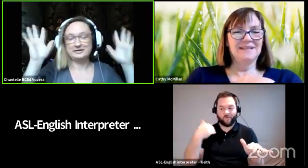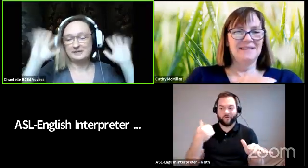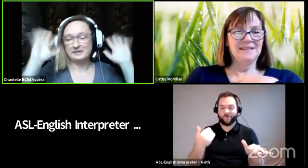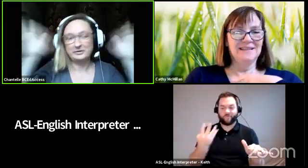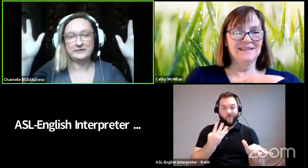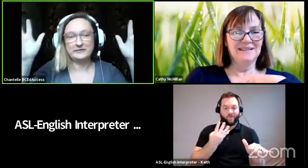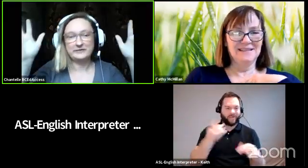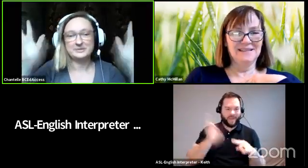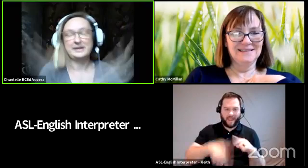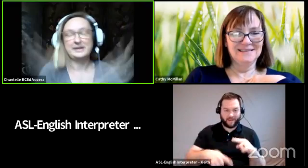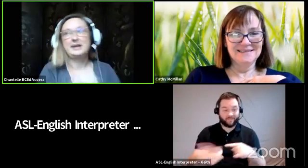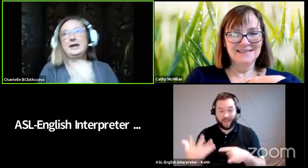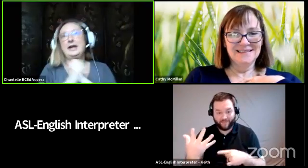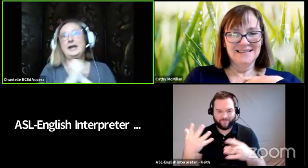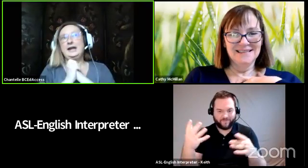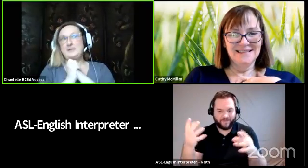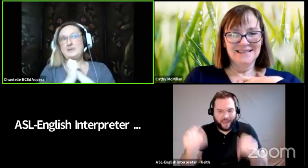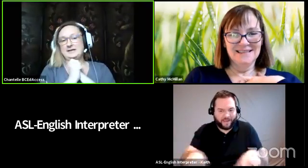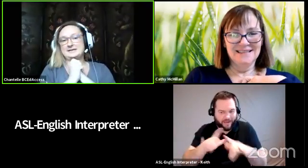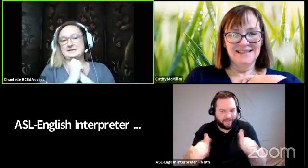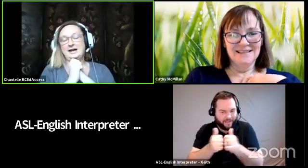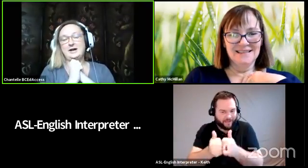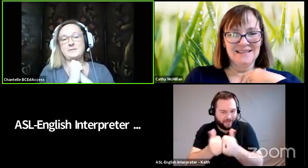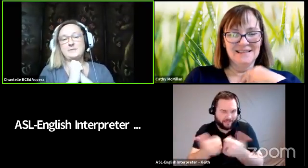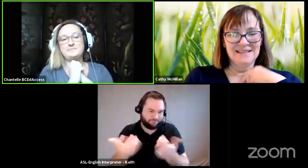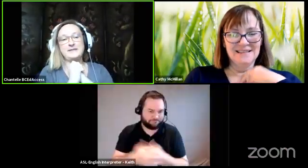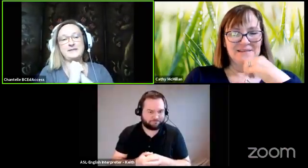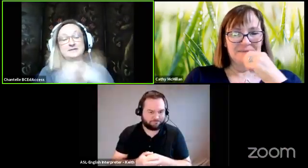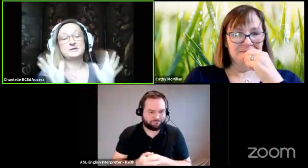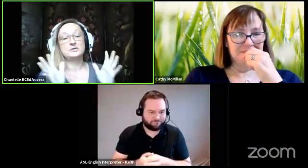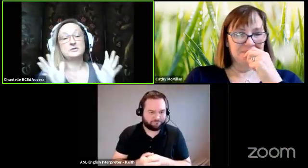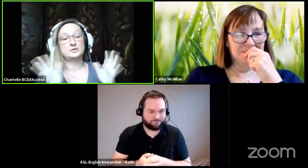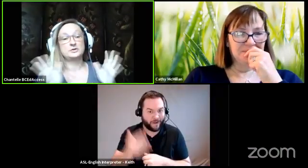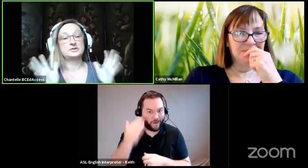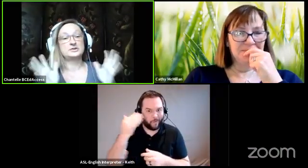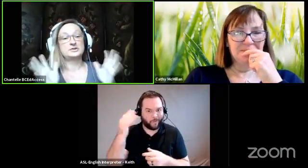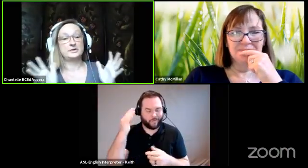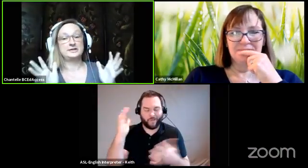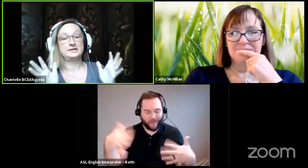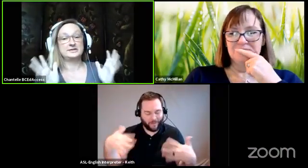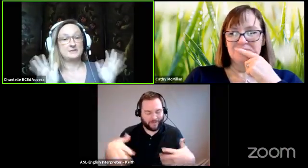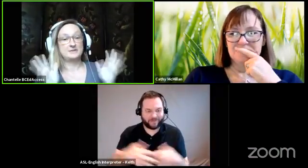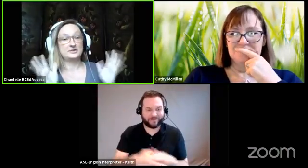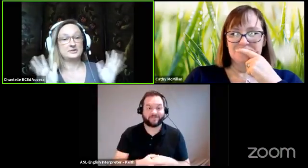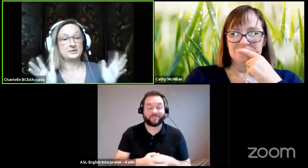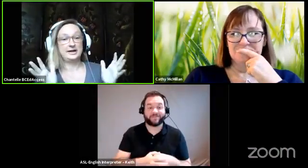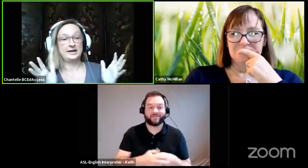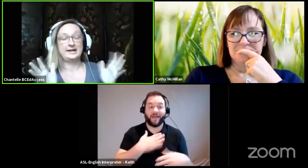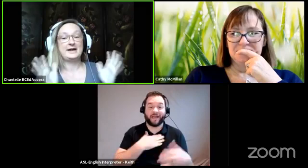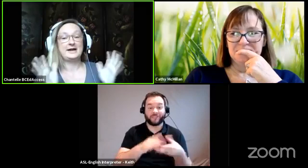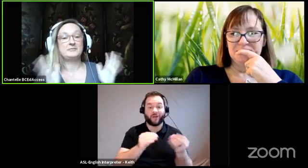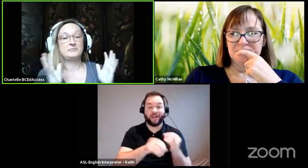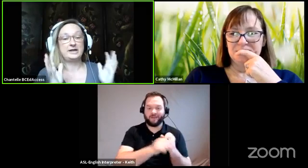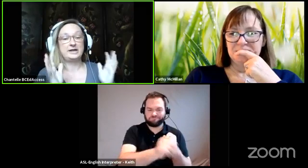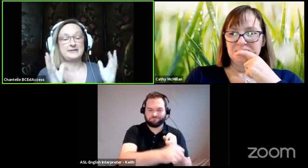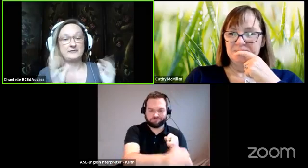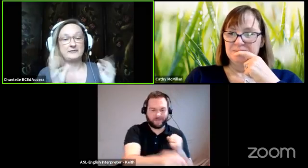Before that you couldn't, I know Before that you couldn't. I know, blowing my mind I'm blowing know, blowing my mind I'm blowing everyone's fine. ing and Anyways. there's there's no short story too